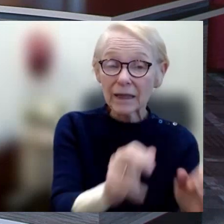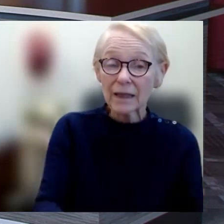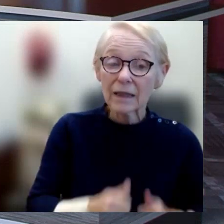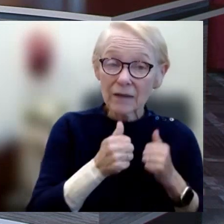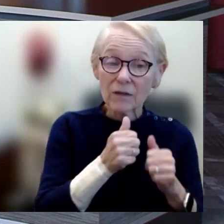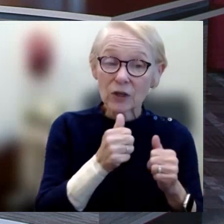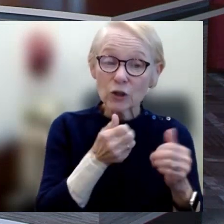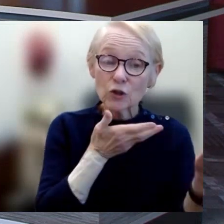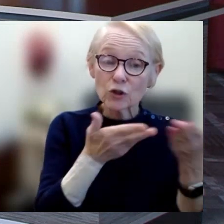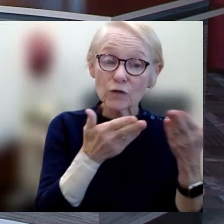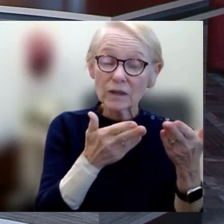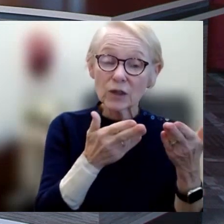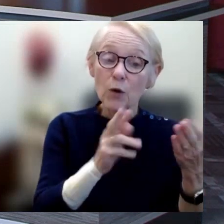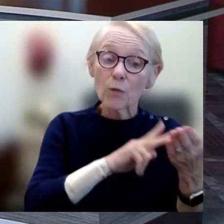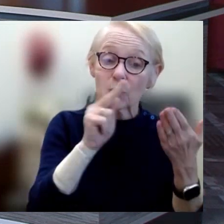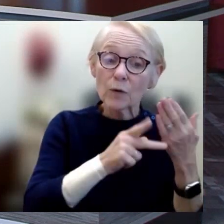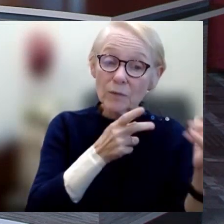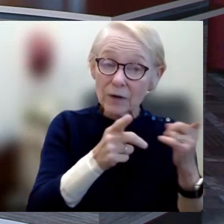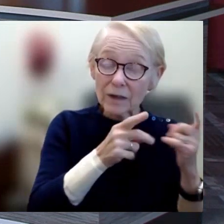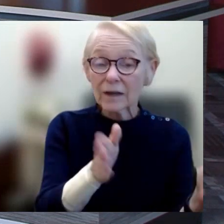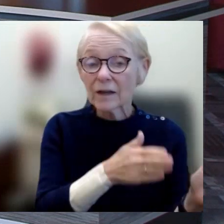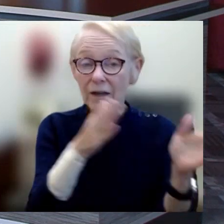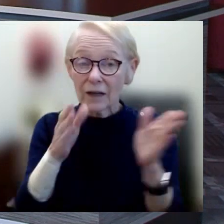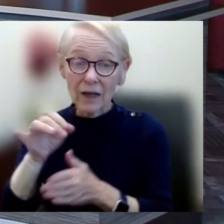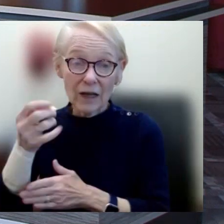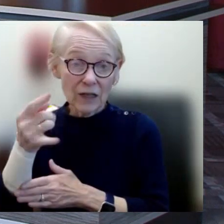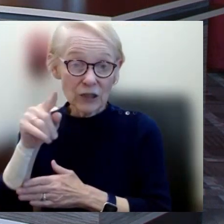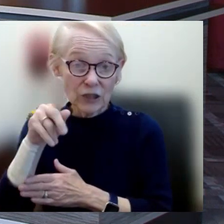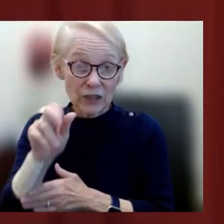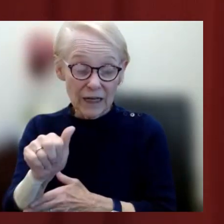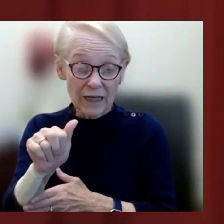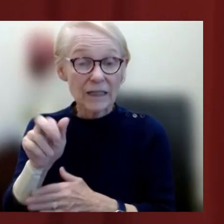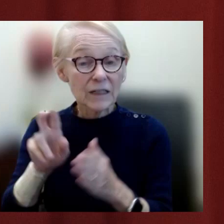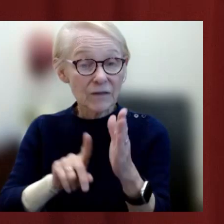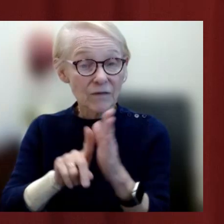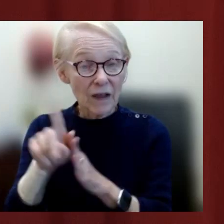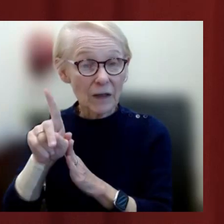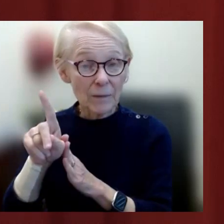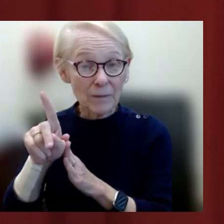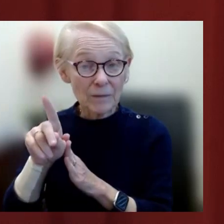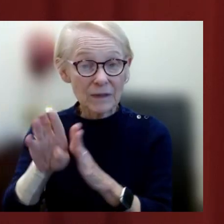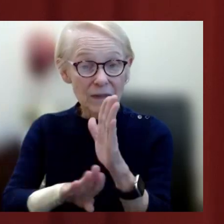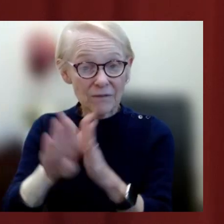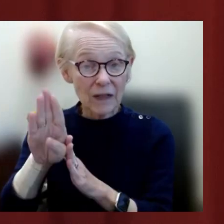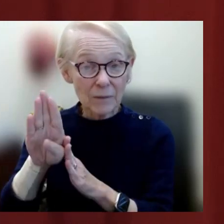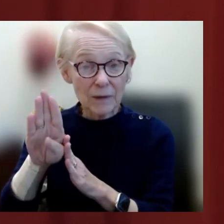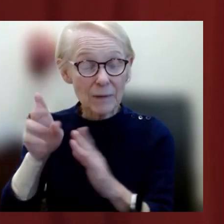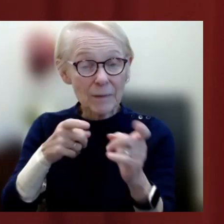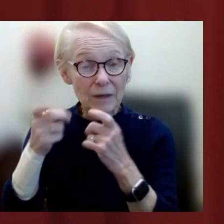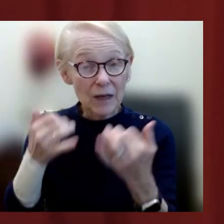and we have Jenna liskowski who is our development manager we before I guess we get started you guys